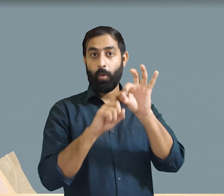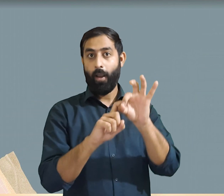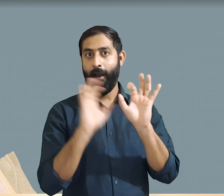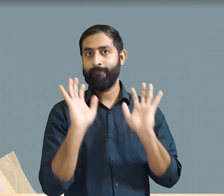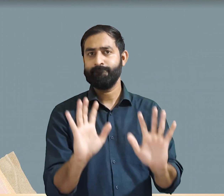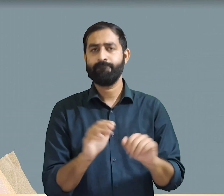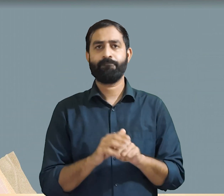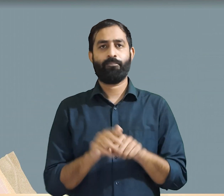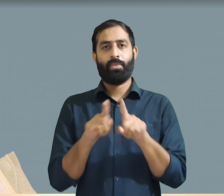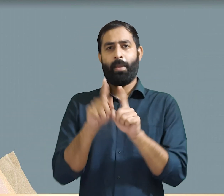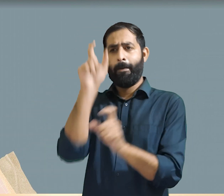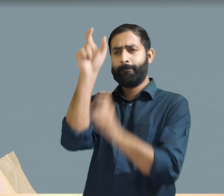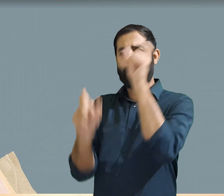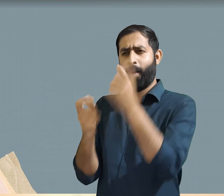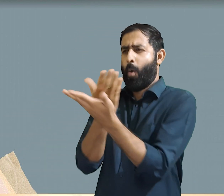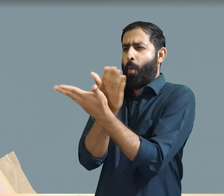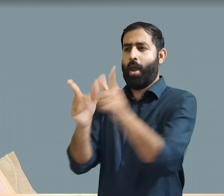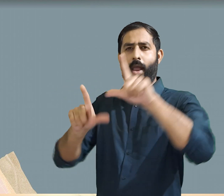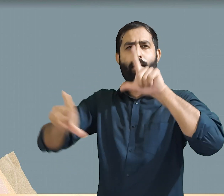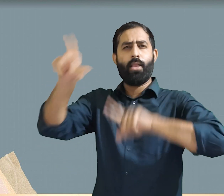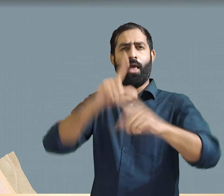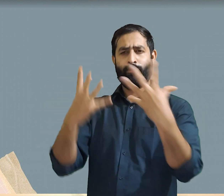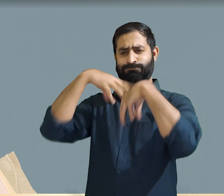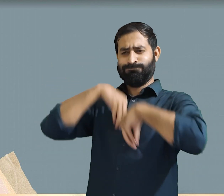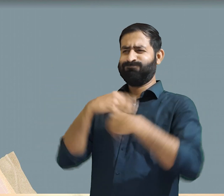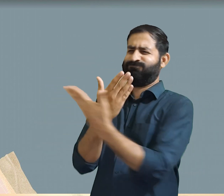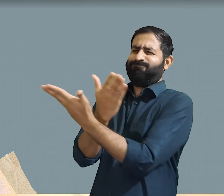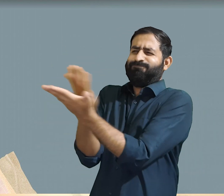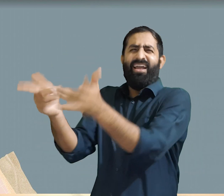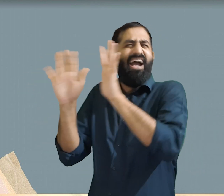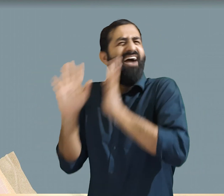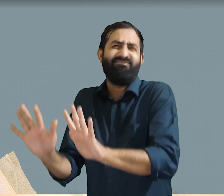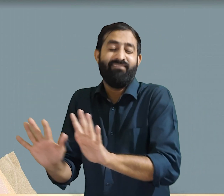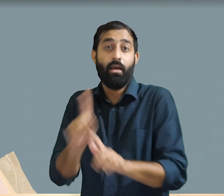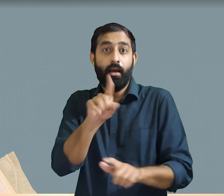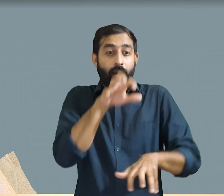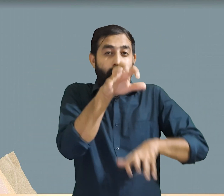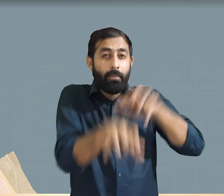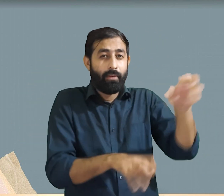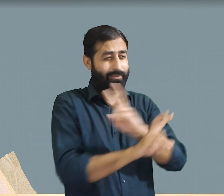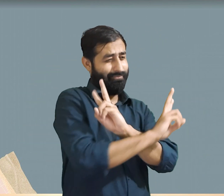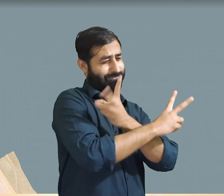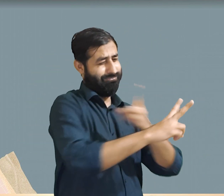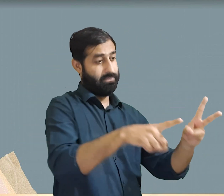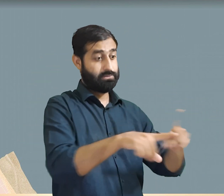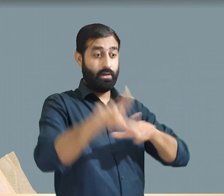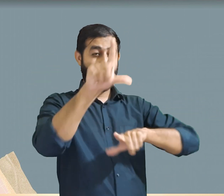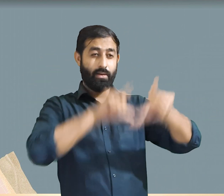There is another question..Is language species specific?